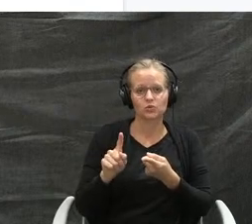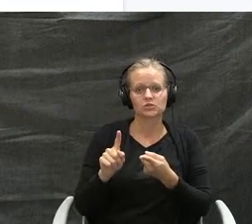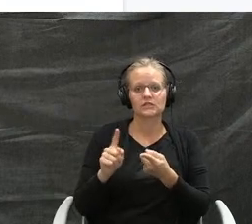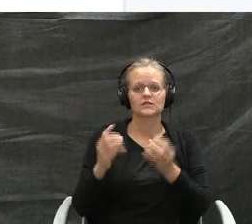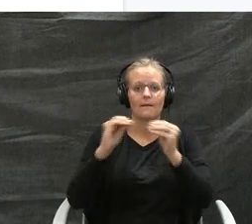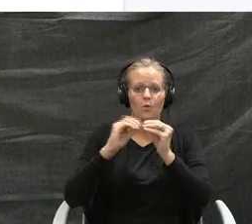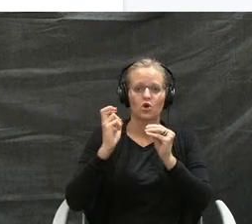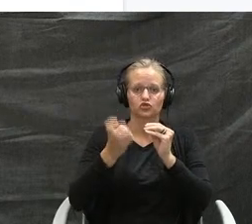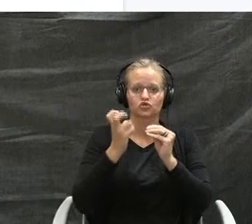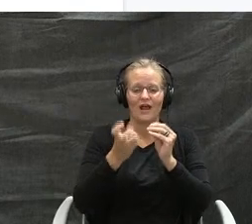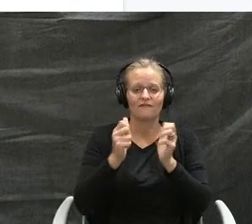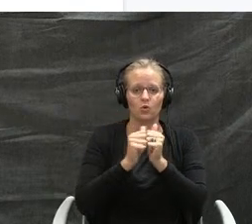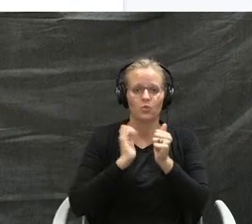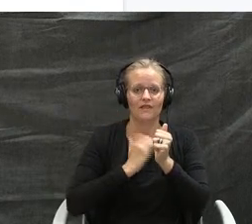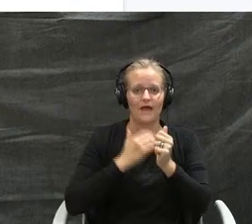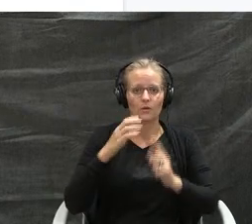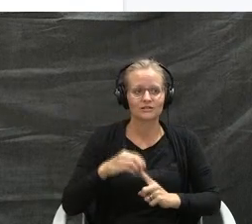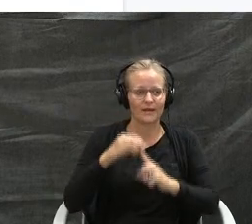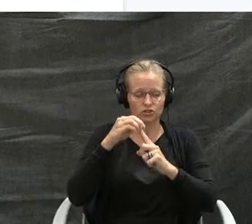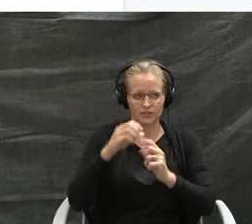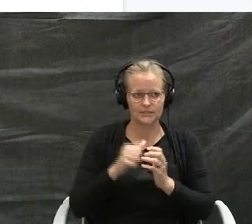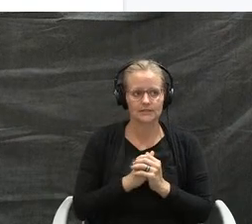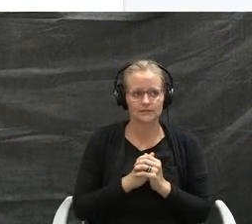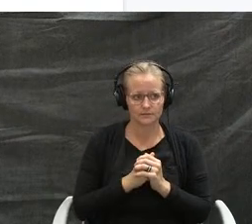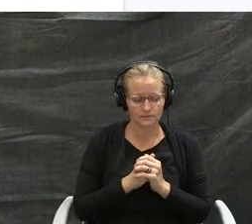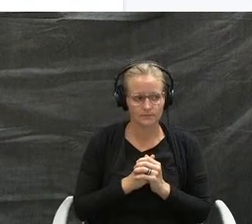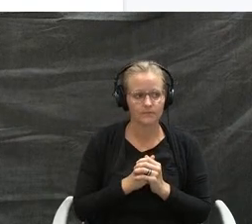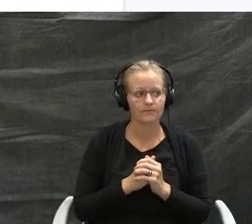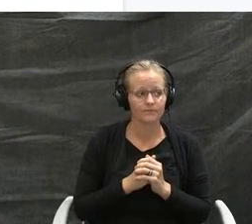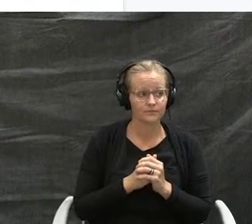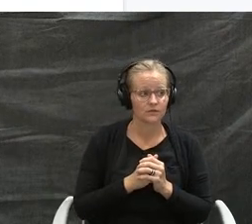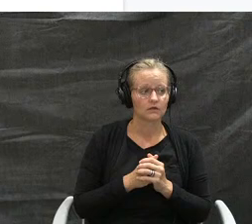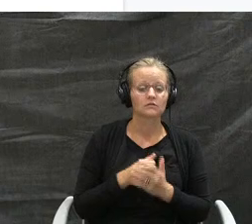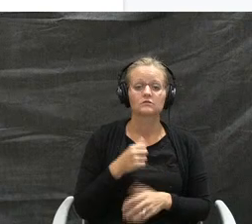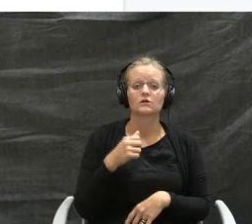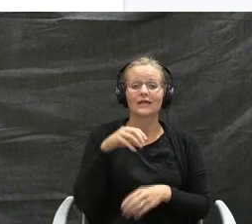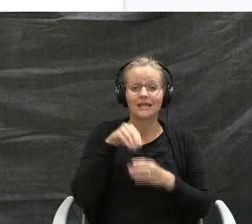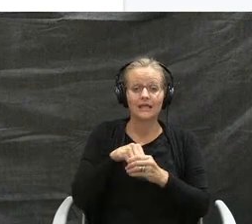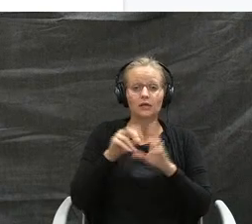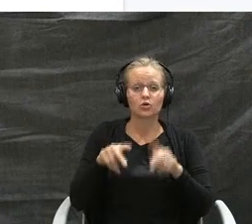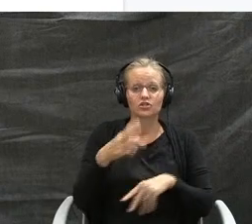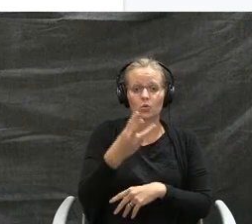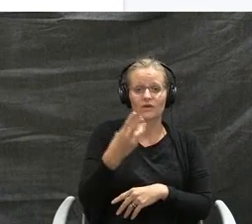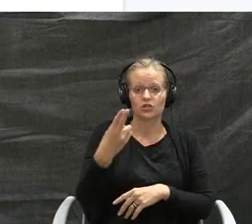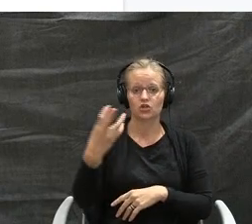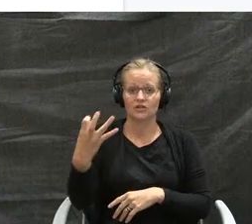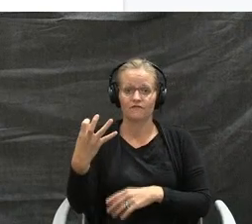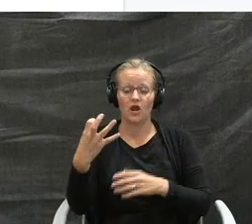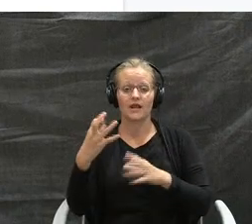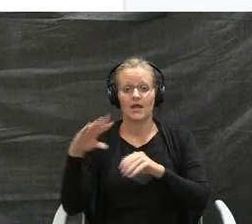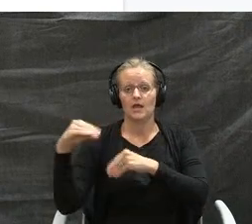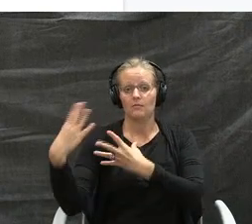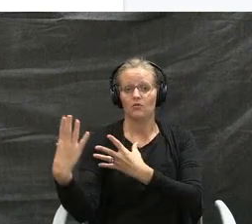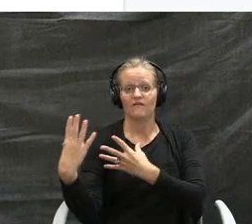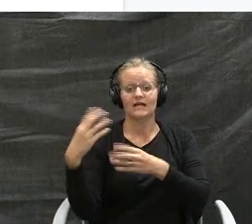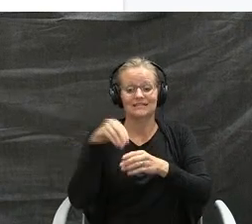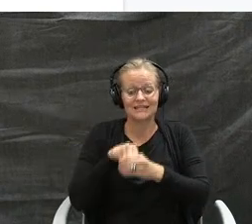in person bubble group on Wednesday, Thursday and Friday will provide learning opportunities for in school days